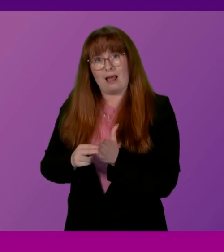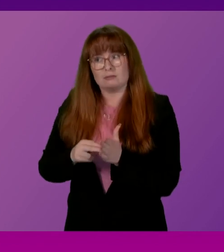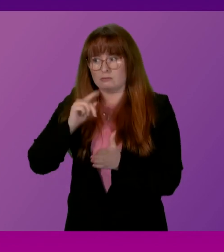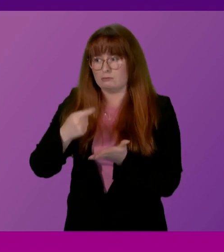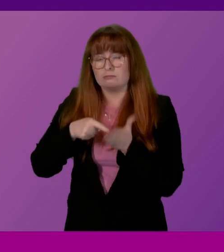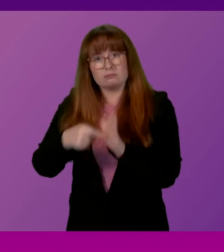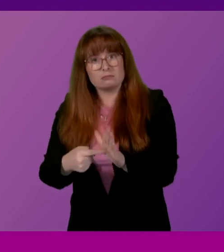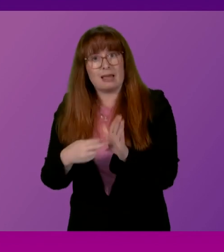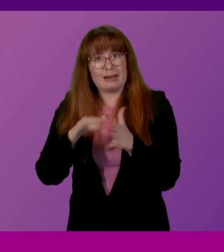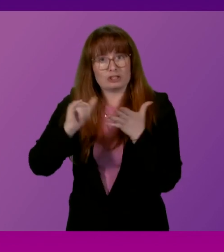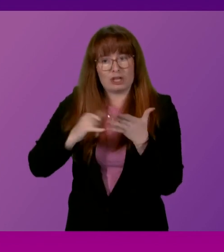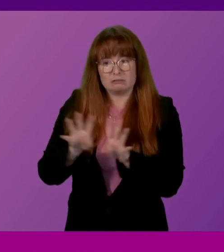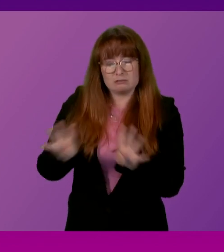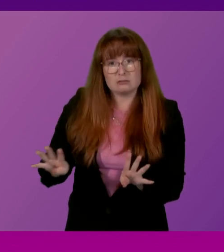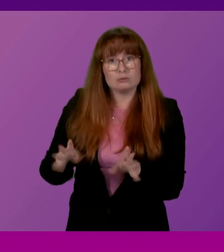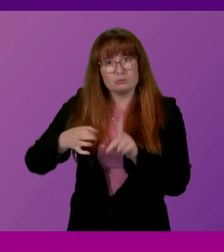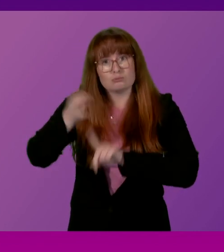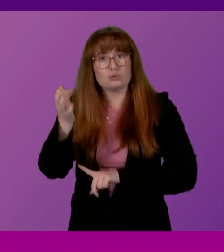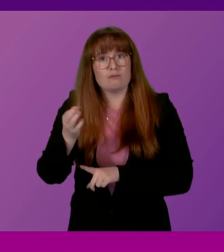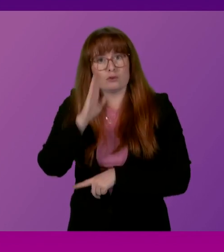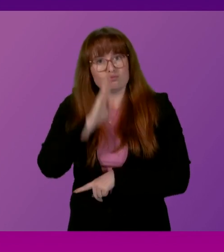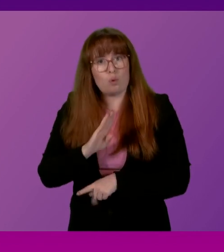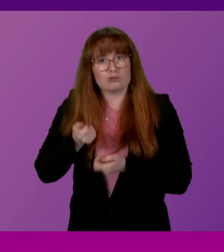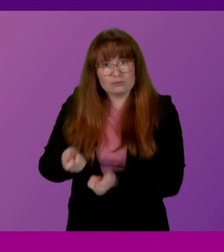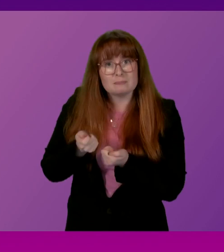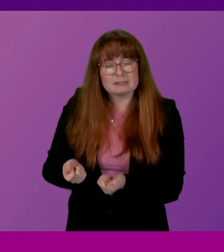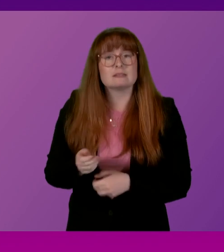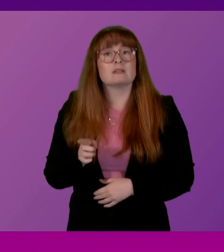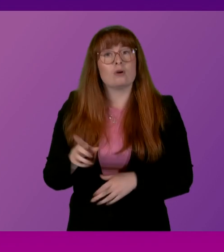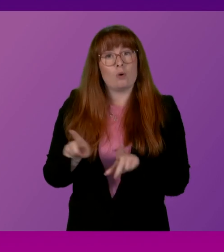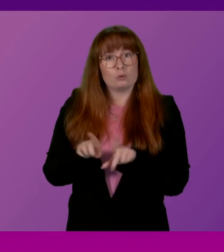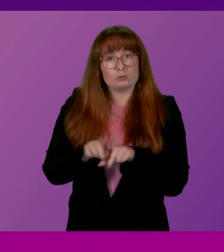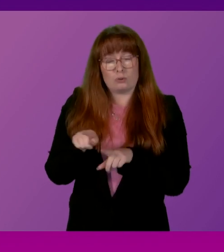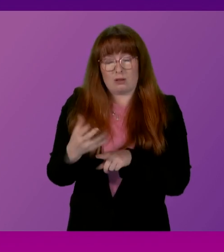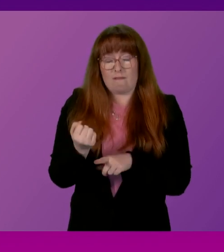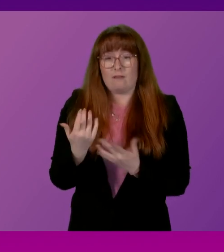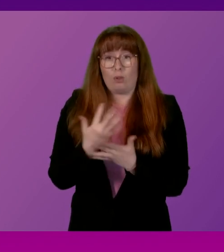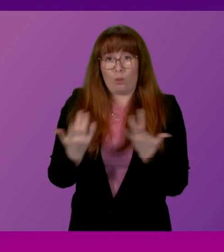provision of stroke rehabilitation in a variety of settings and with a range of intensities.